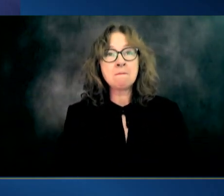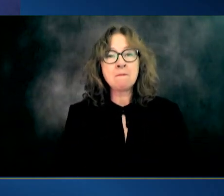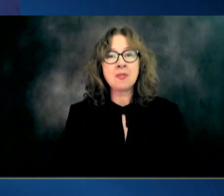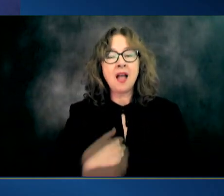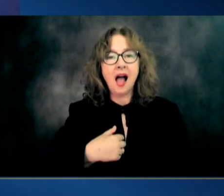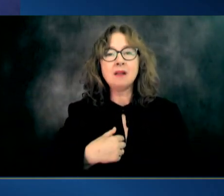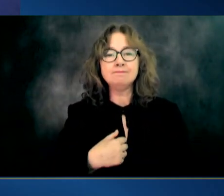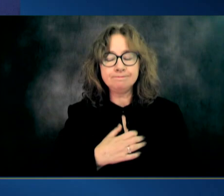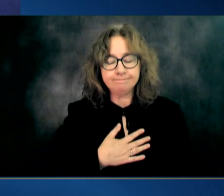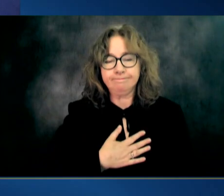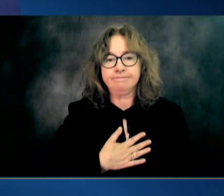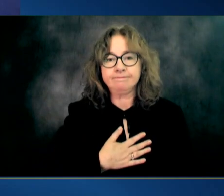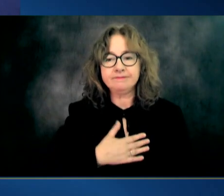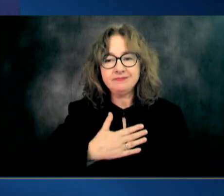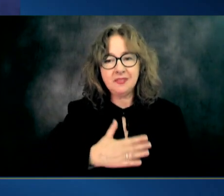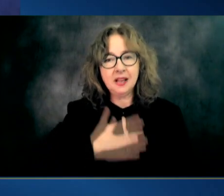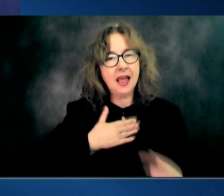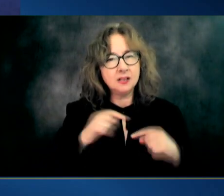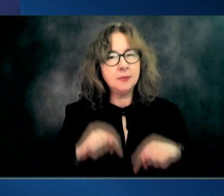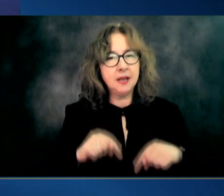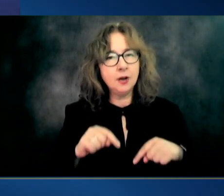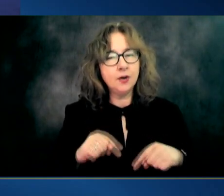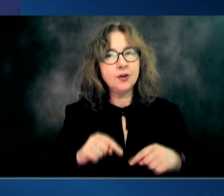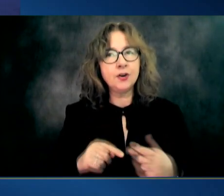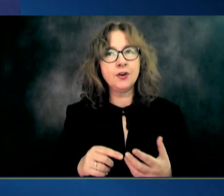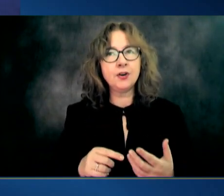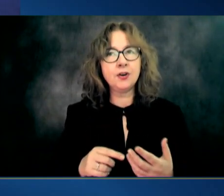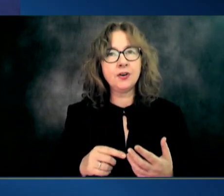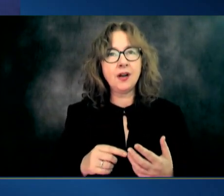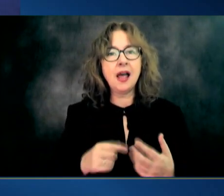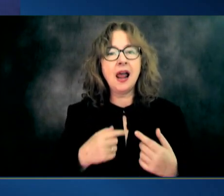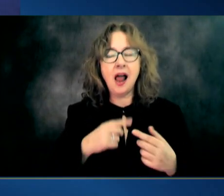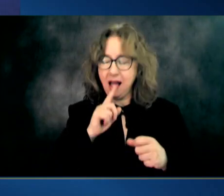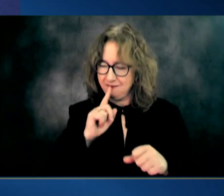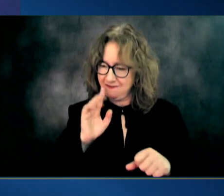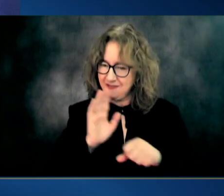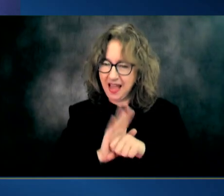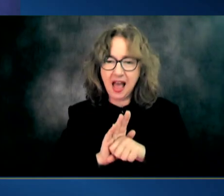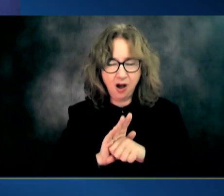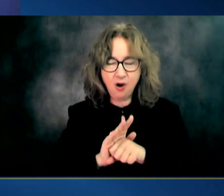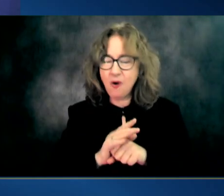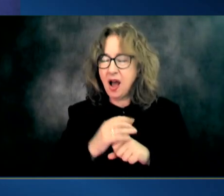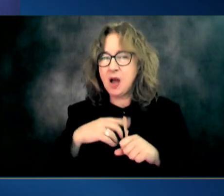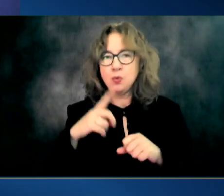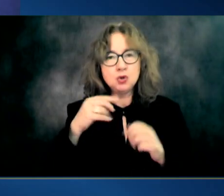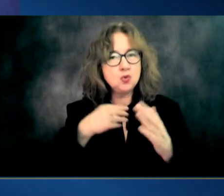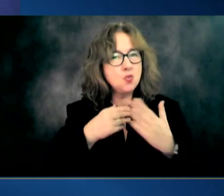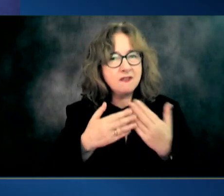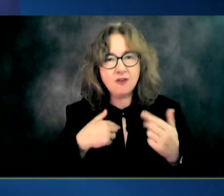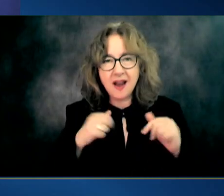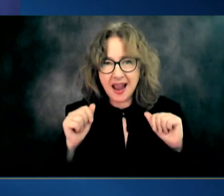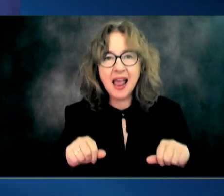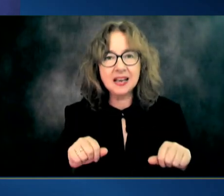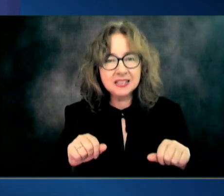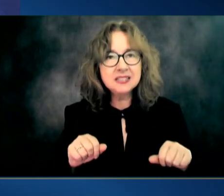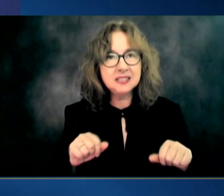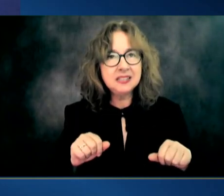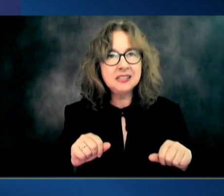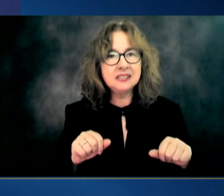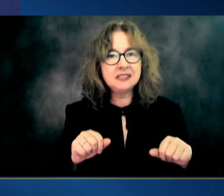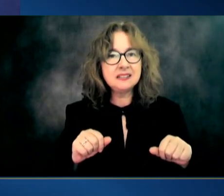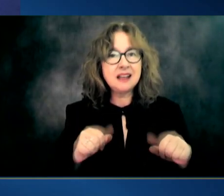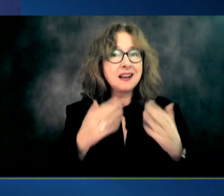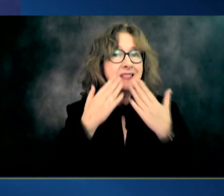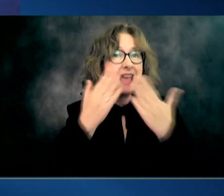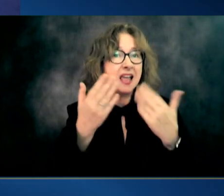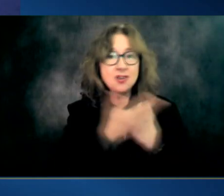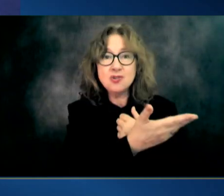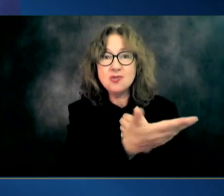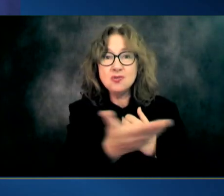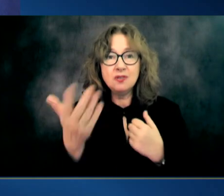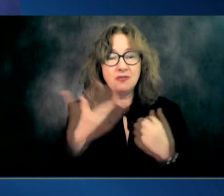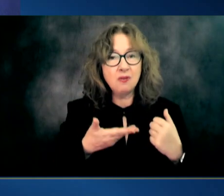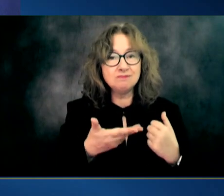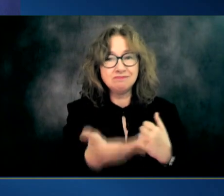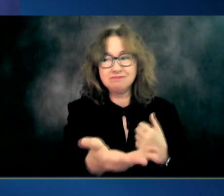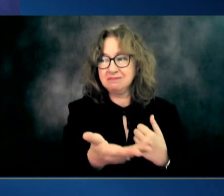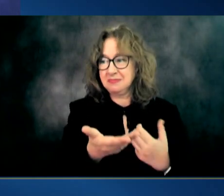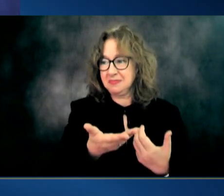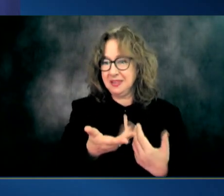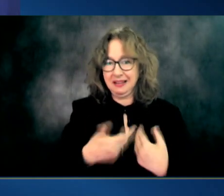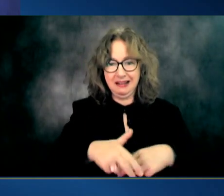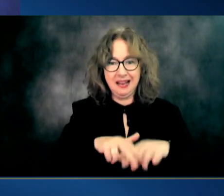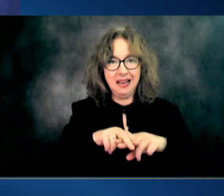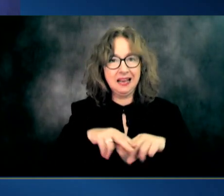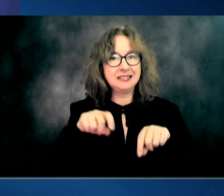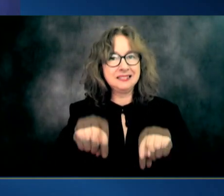here. And I vow to do what as much as I can. And thank you for letting me in so that I knew more.